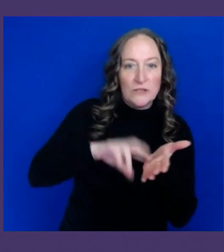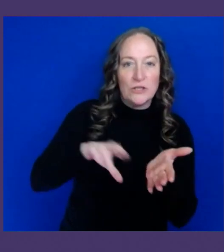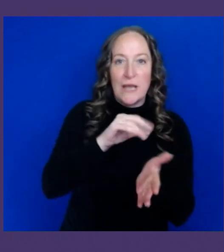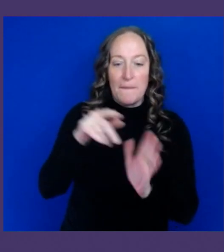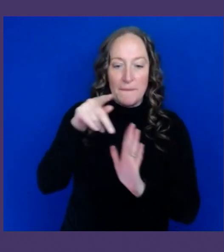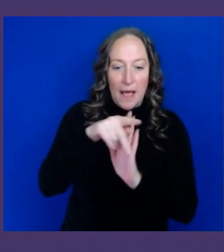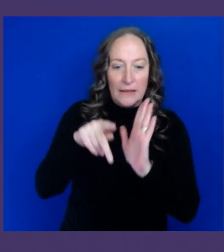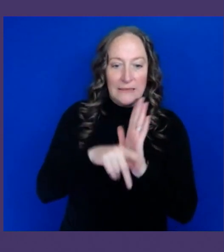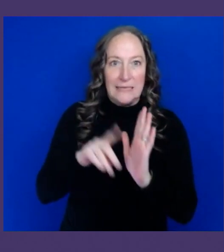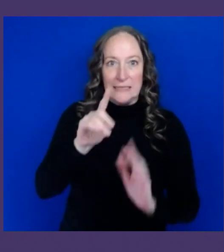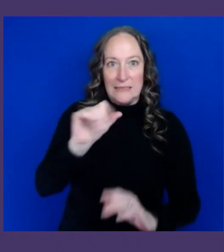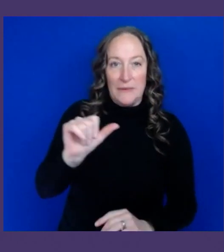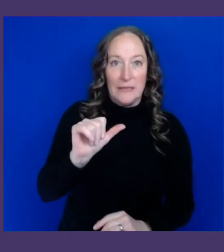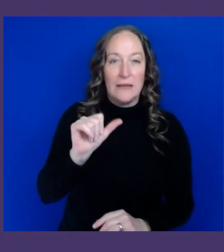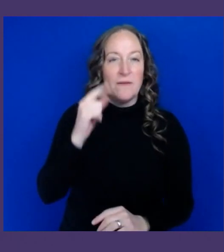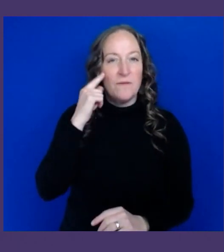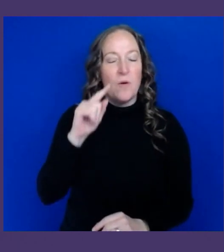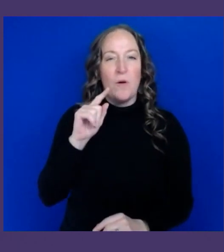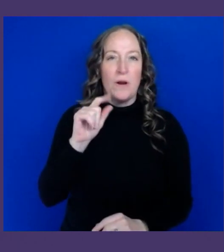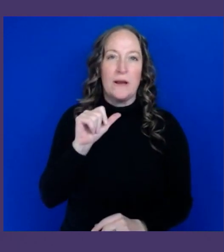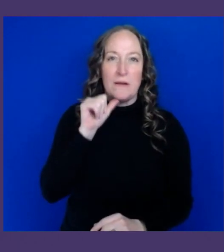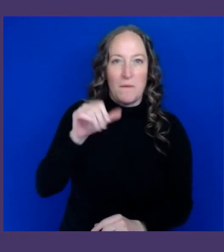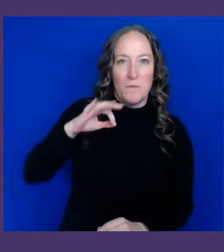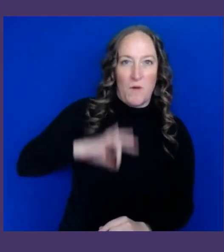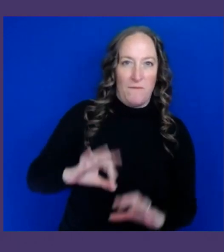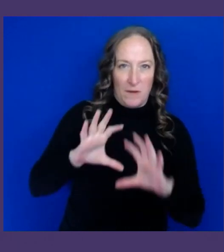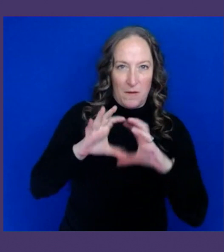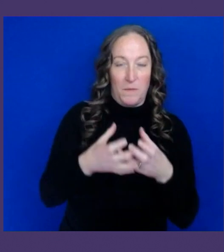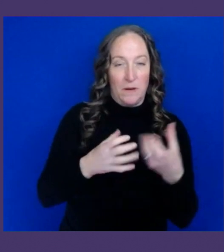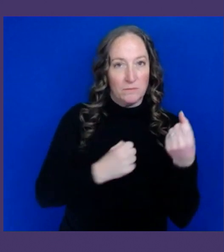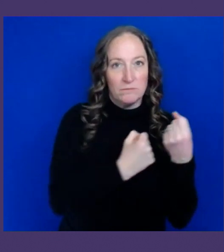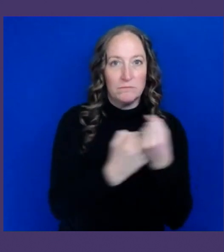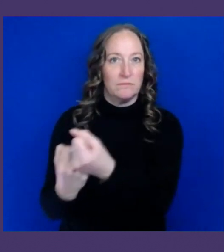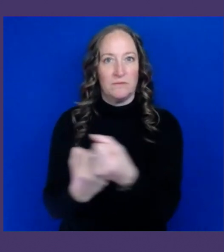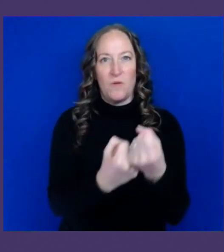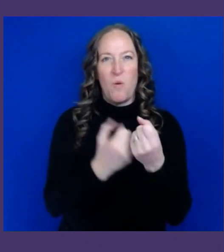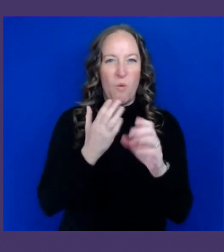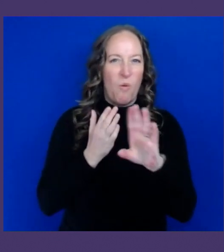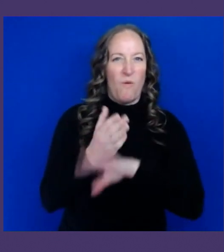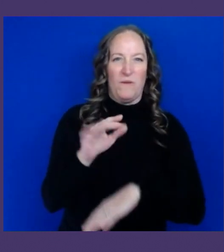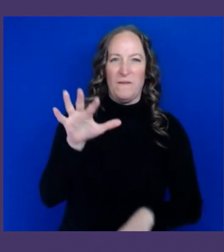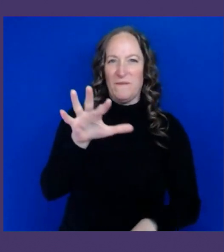more than 500 corporate partners, including Microsoft, to advance disability inclusion